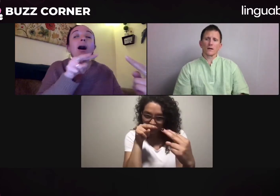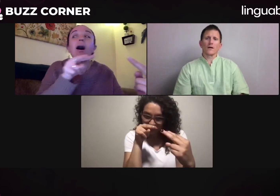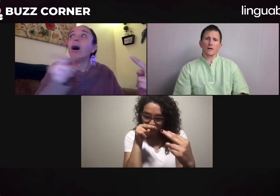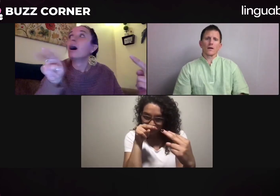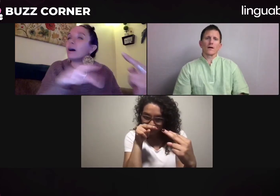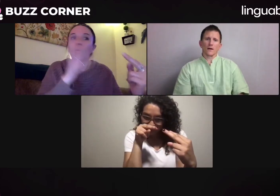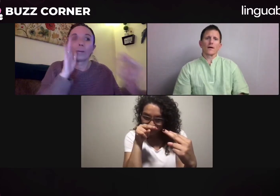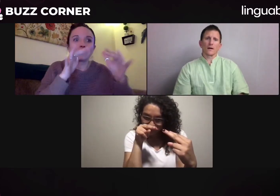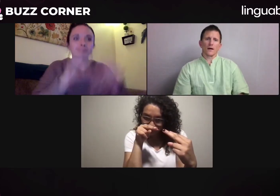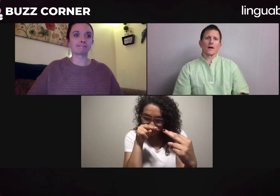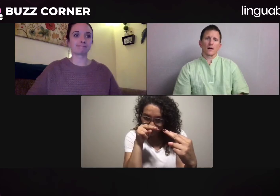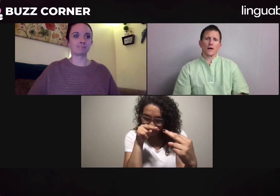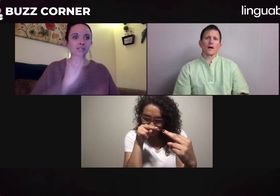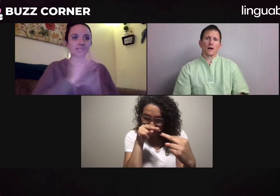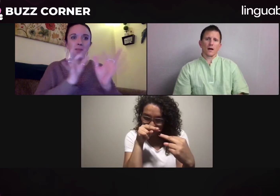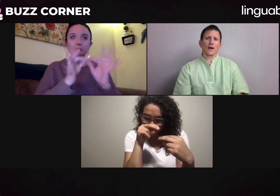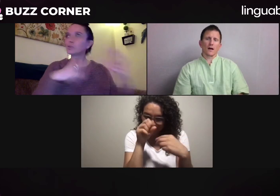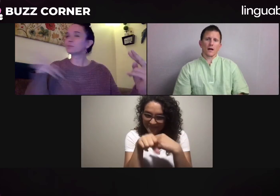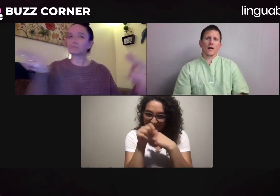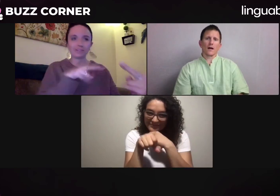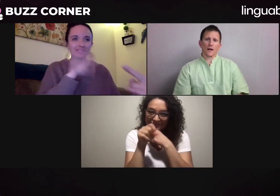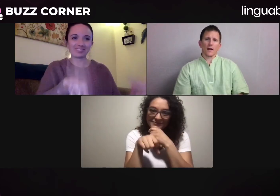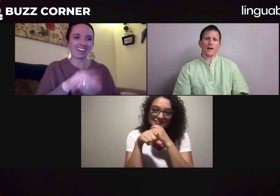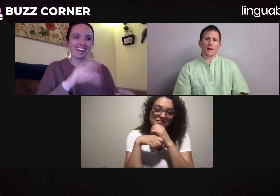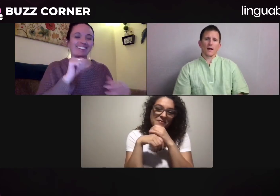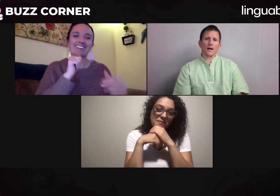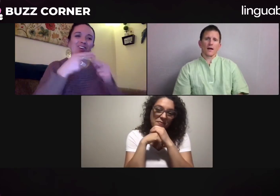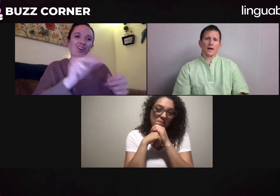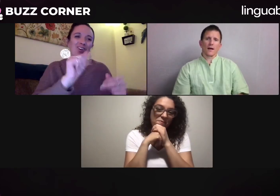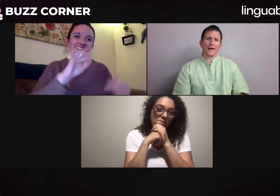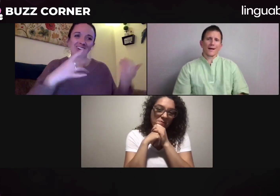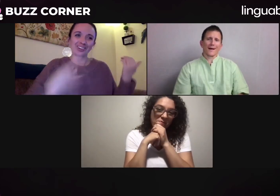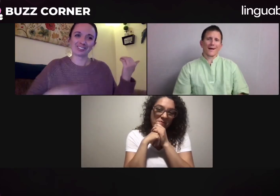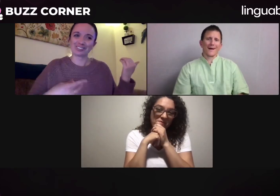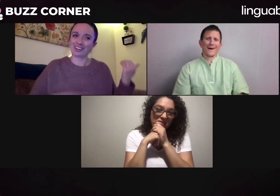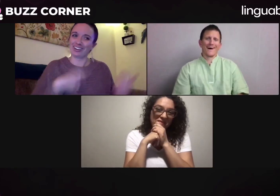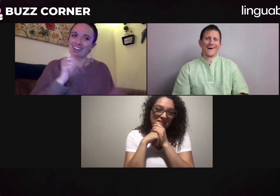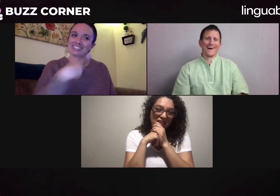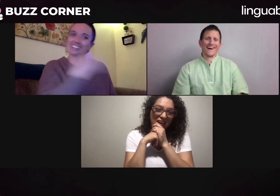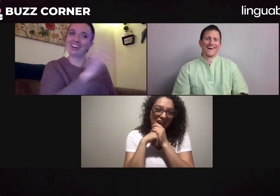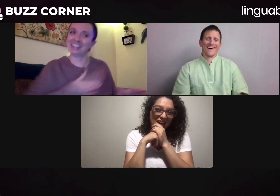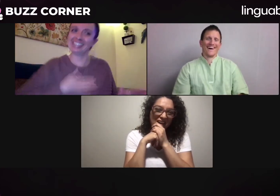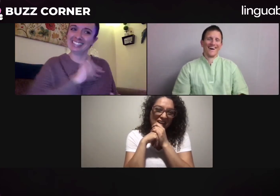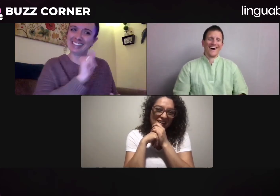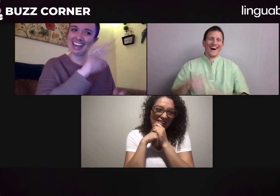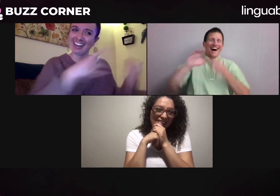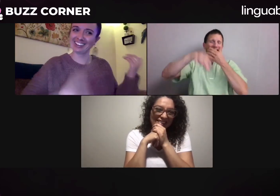because I know they're expecting me to watch them. That's right. All eyes on you, right? Yeah, That's my air guitar, I guess.